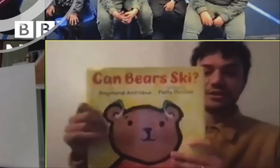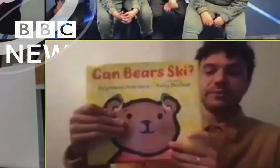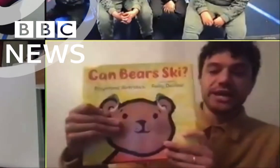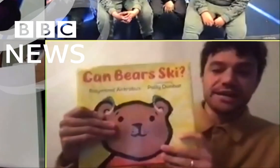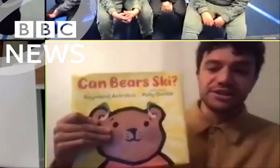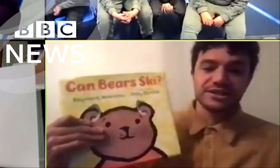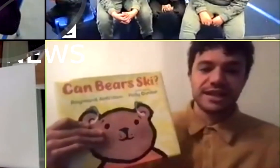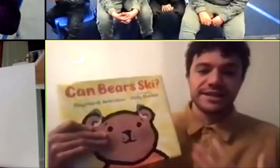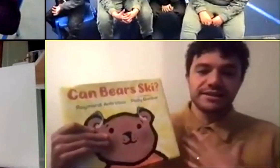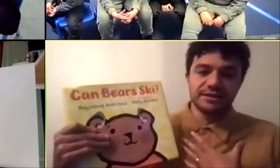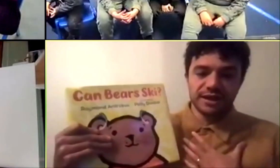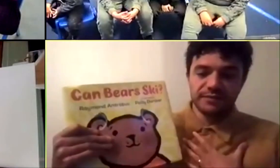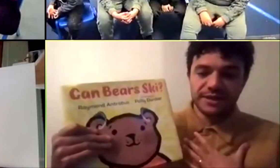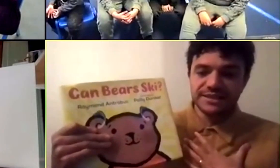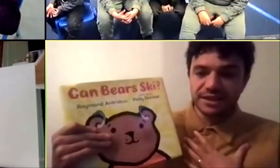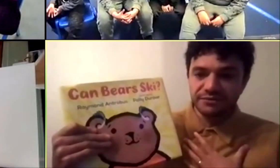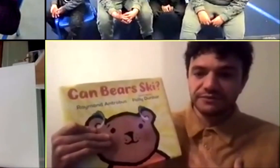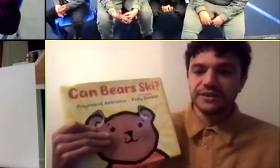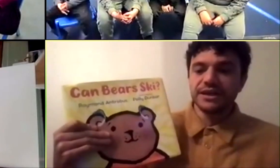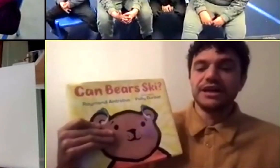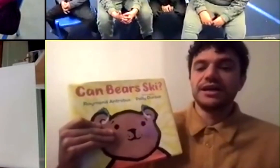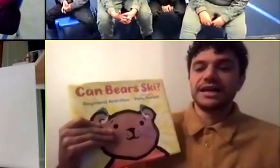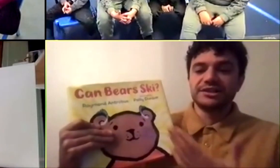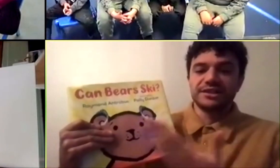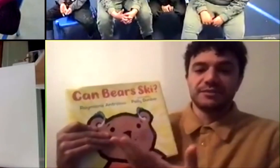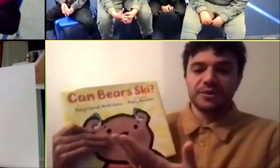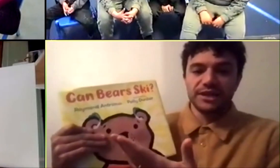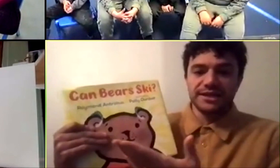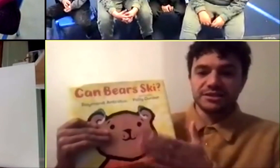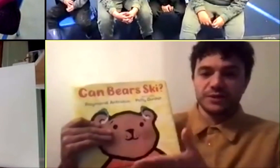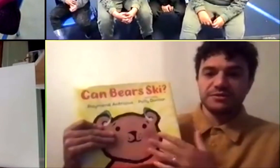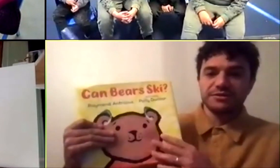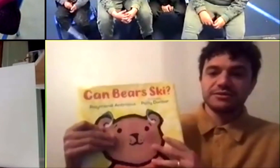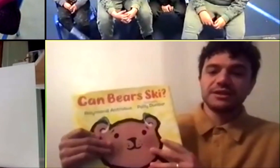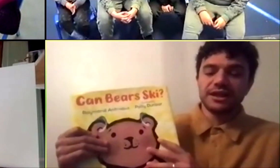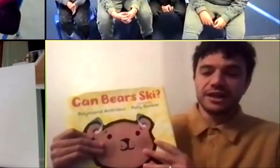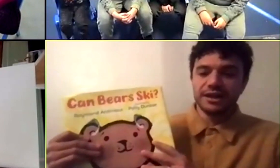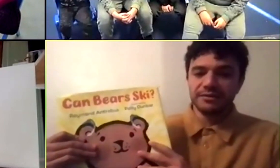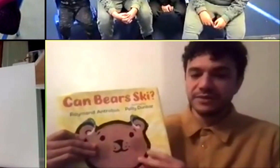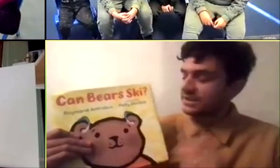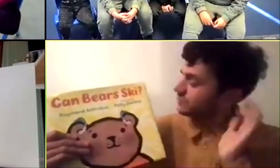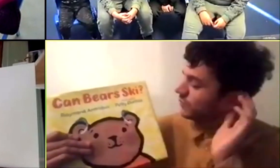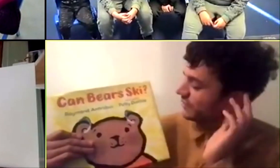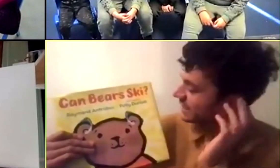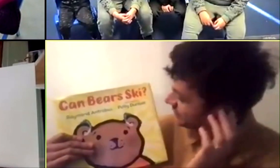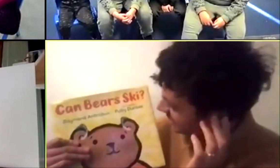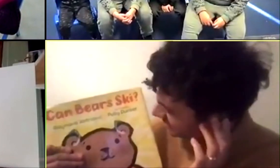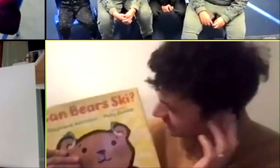The bear just like myself and just like Polly as well is wearing hearing aids.